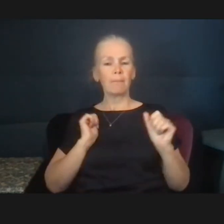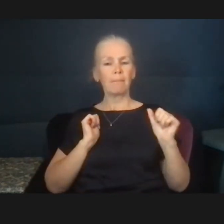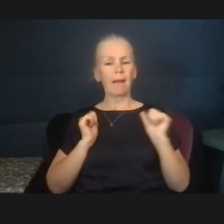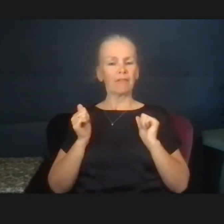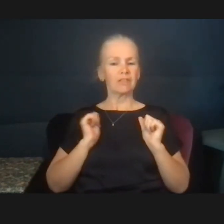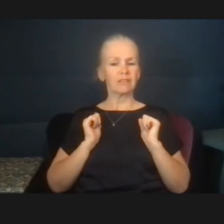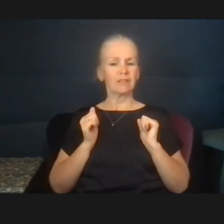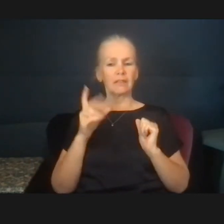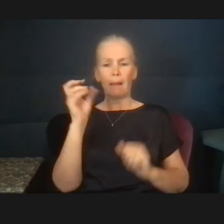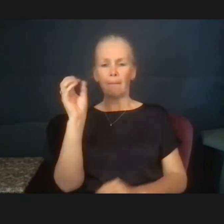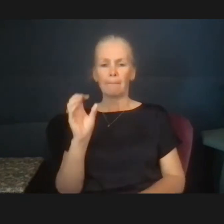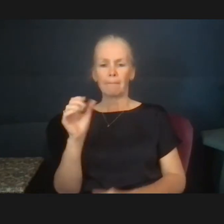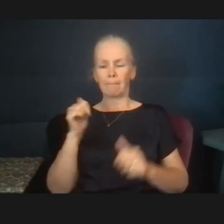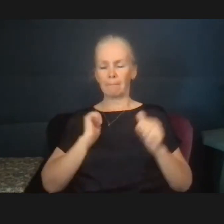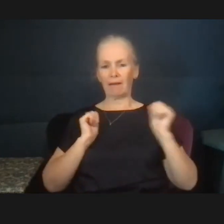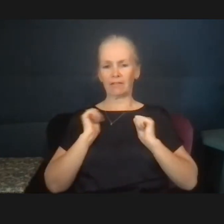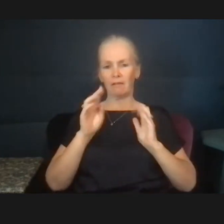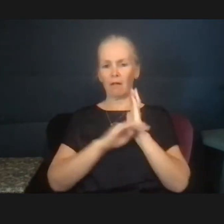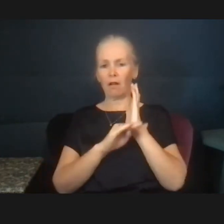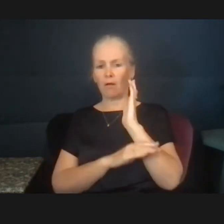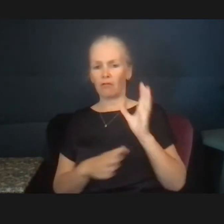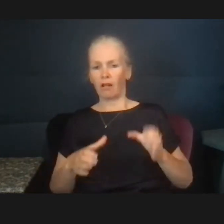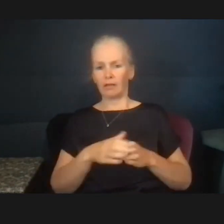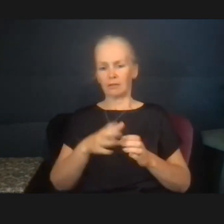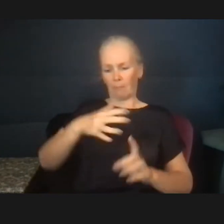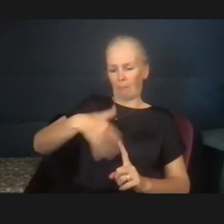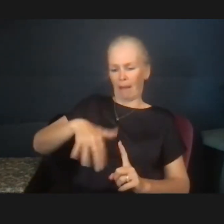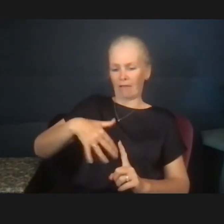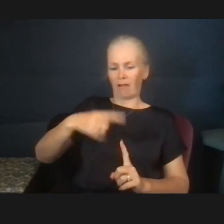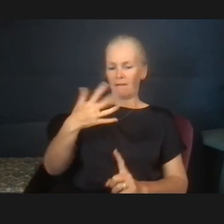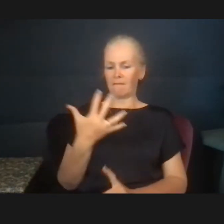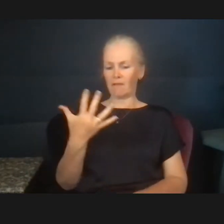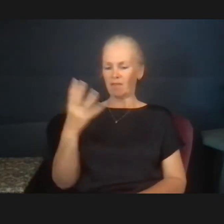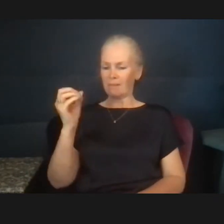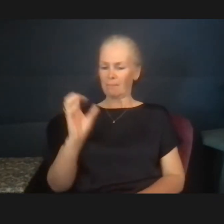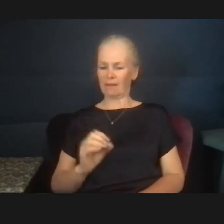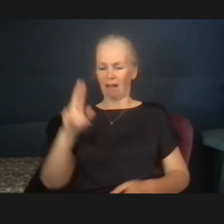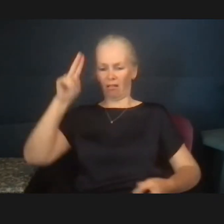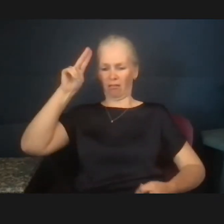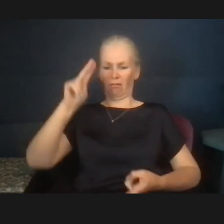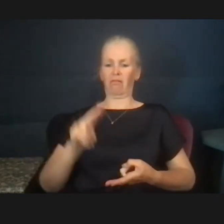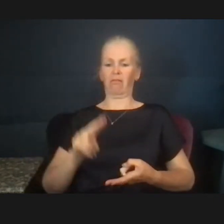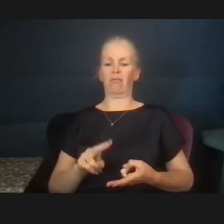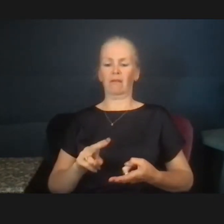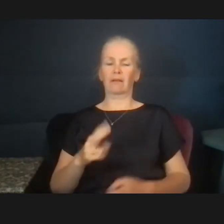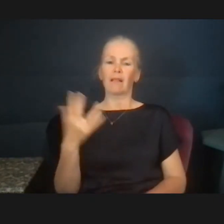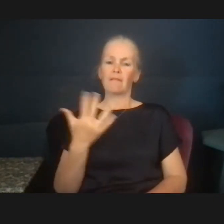barristers that come from lower class backgrounds and 15% percent of Queen's Counsel,